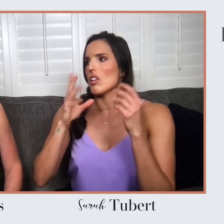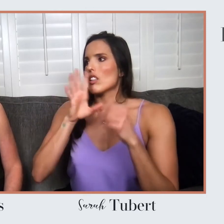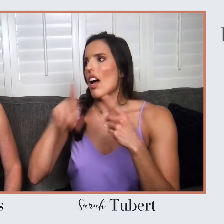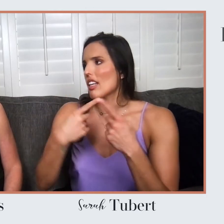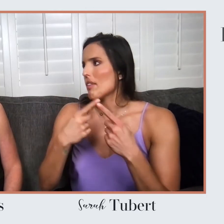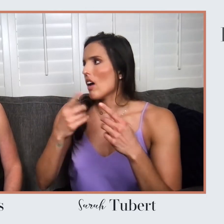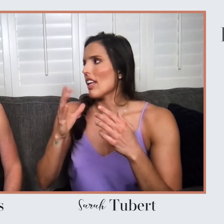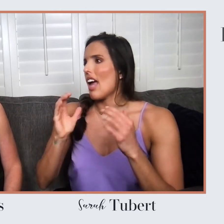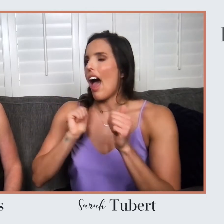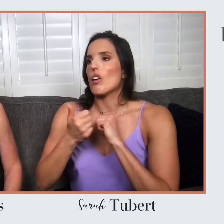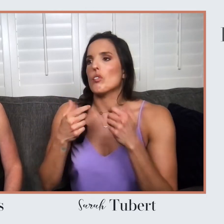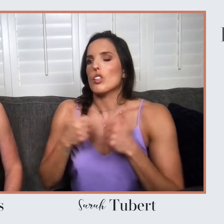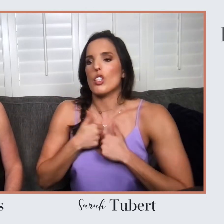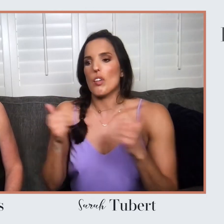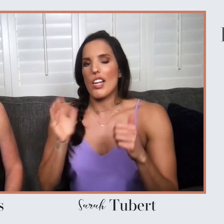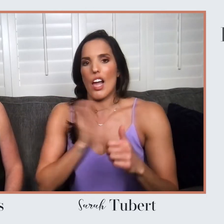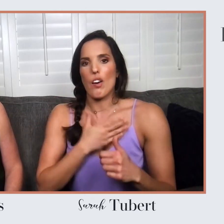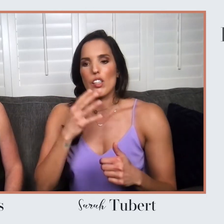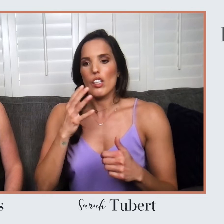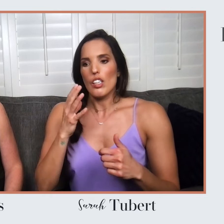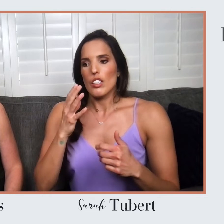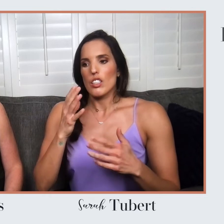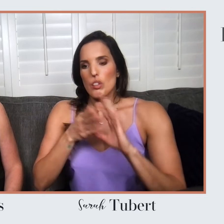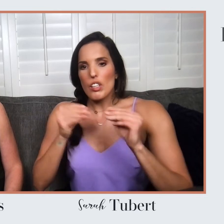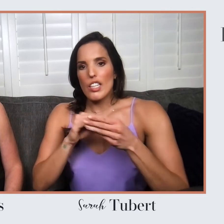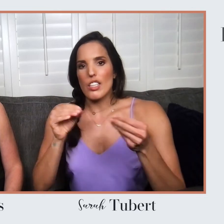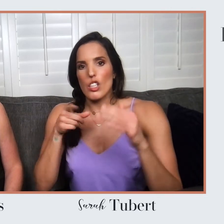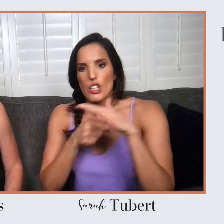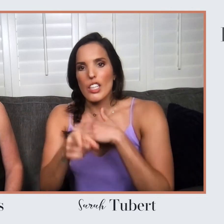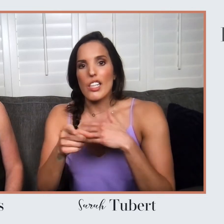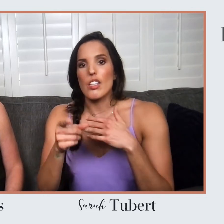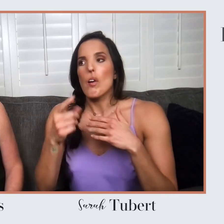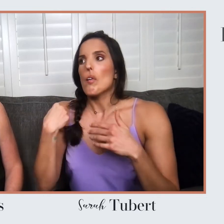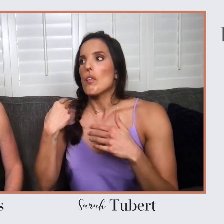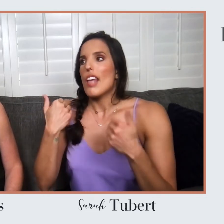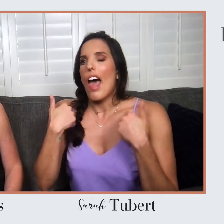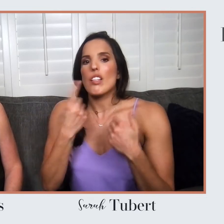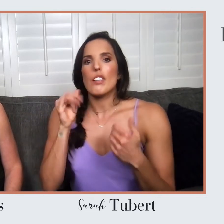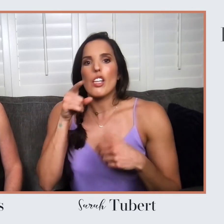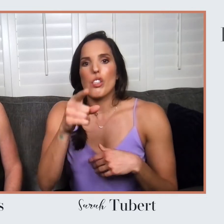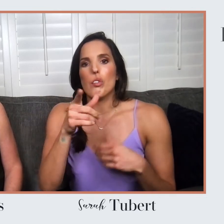or talking about like how to showcase our stories, and our journeys to have someone like you